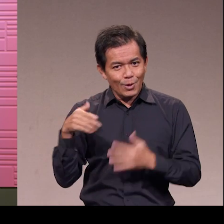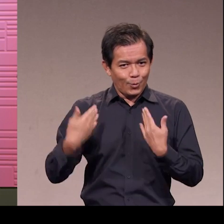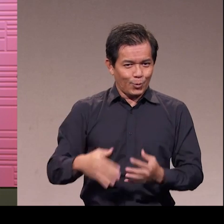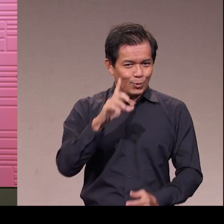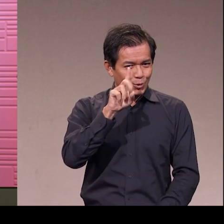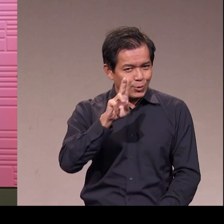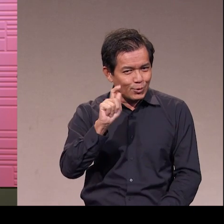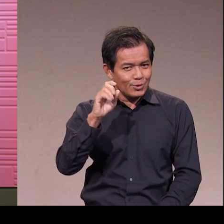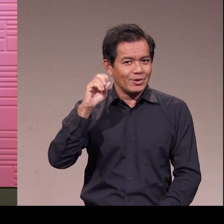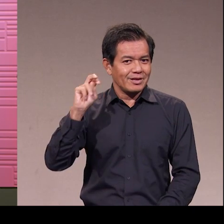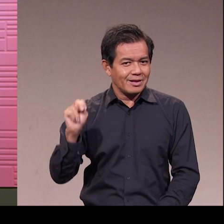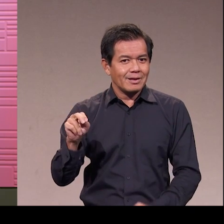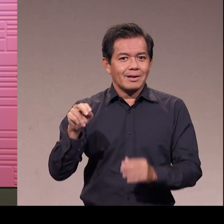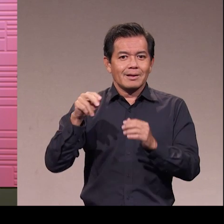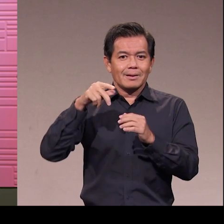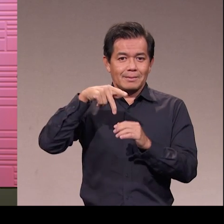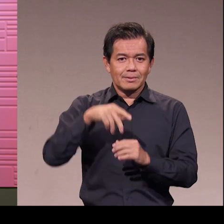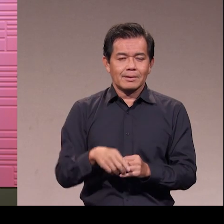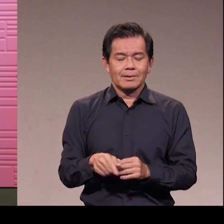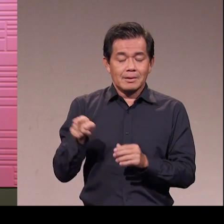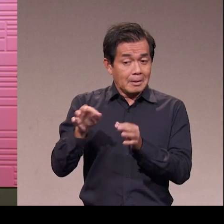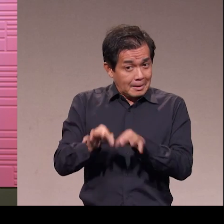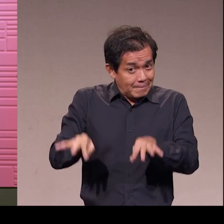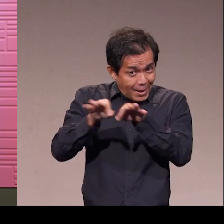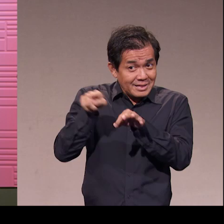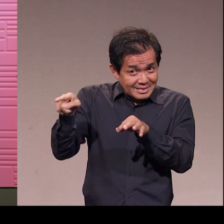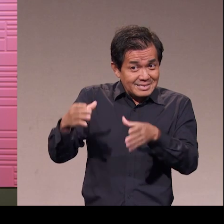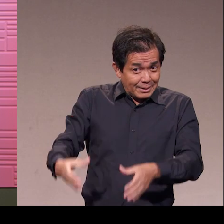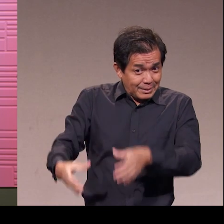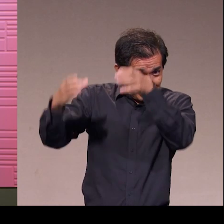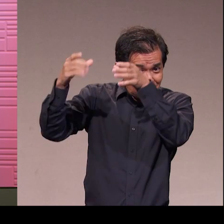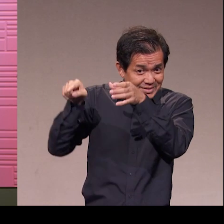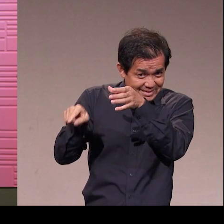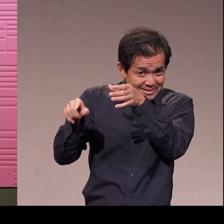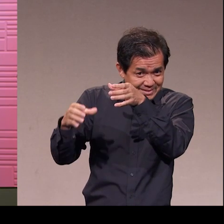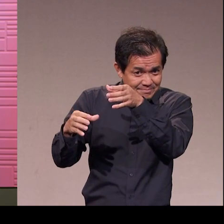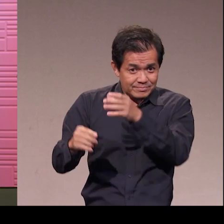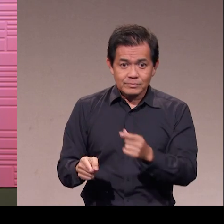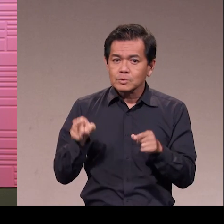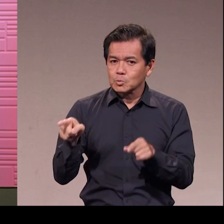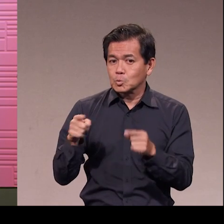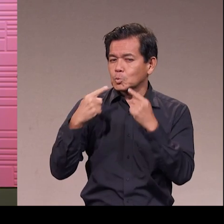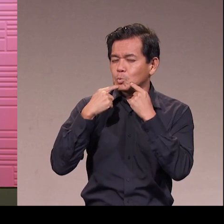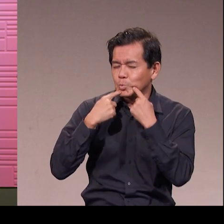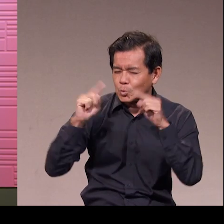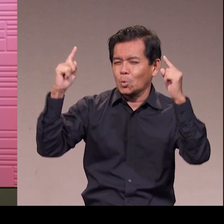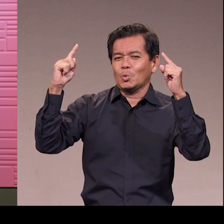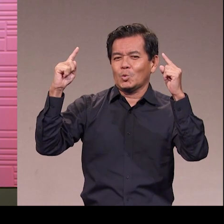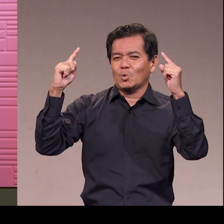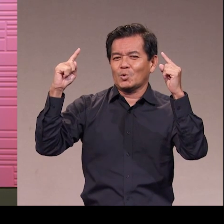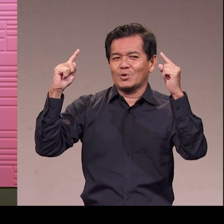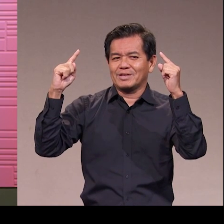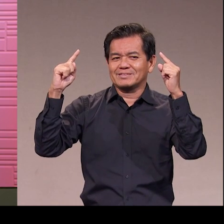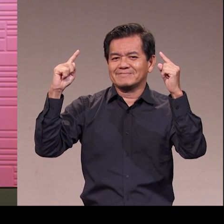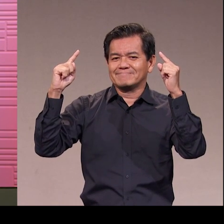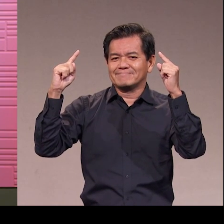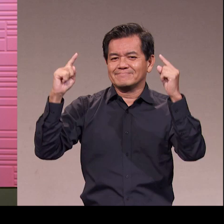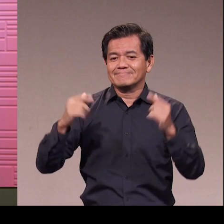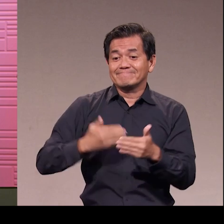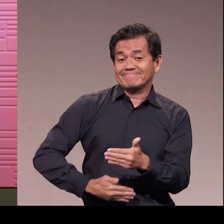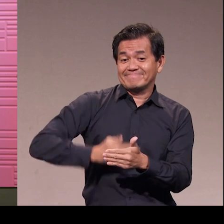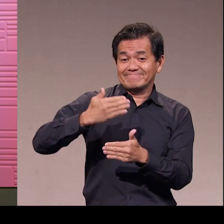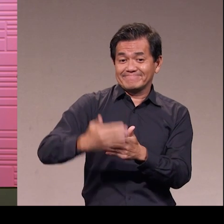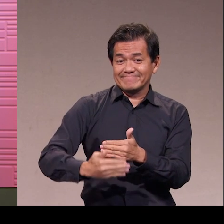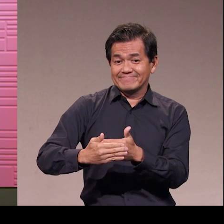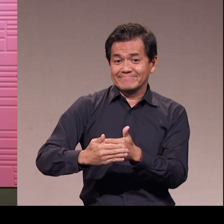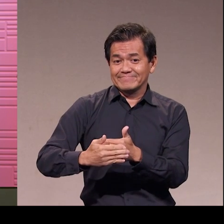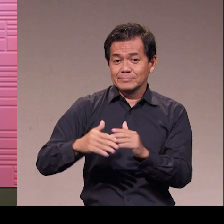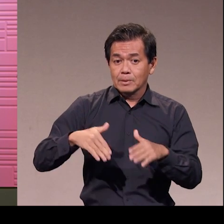It had to succeed. Subsequently we built flats all over the island, including in Ang Mo Kio.